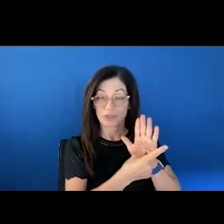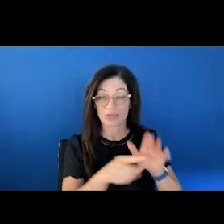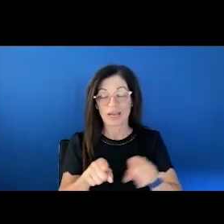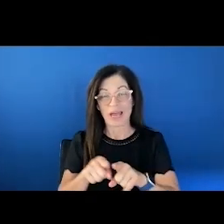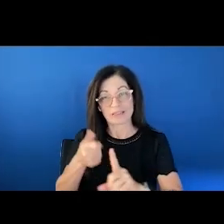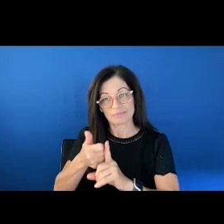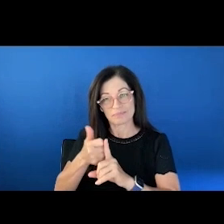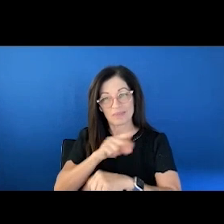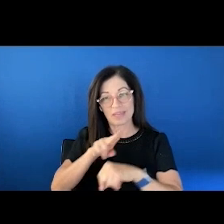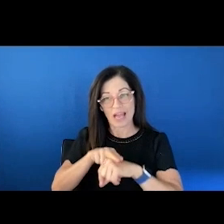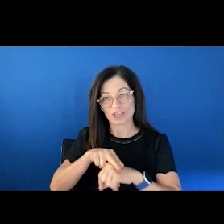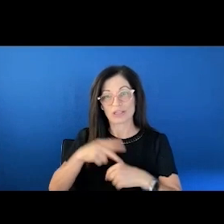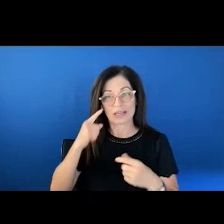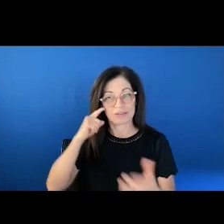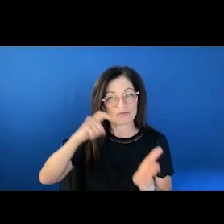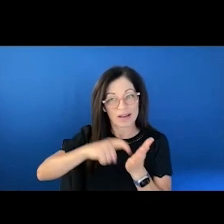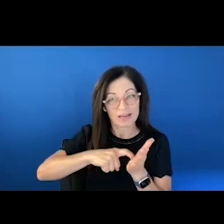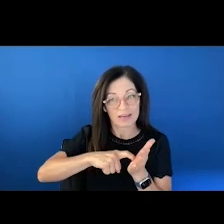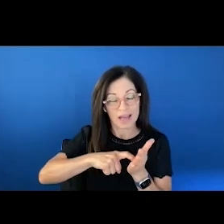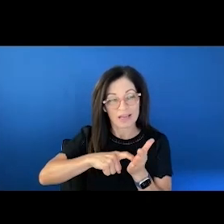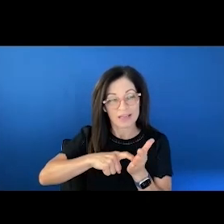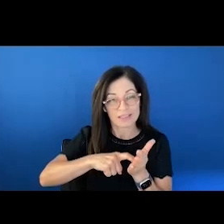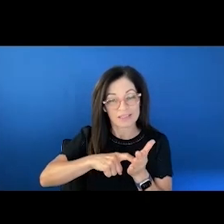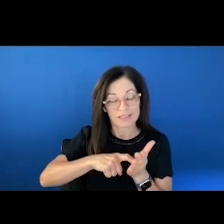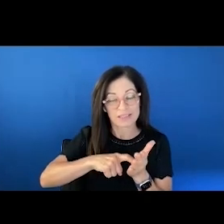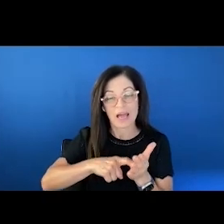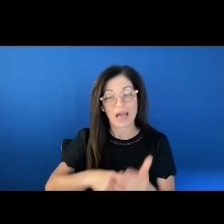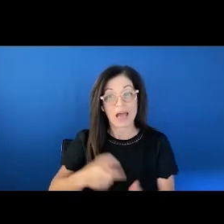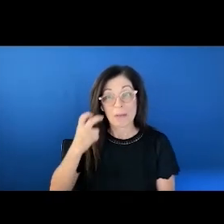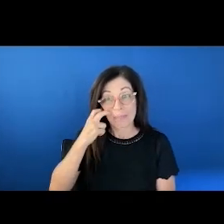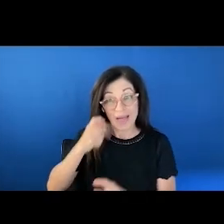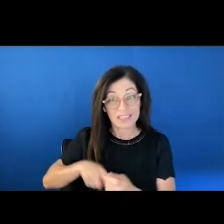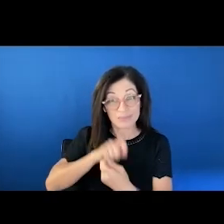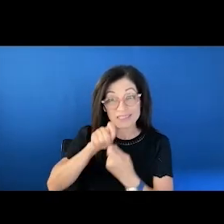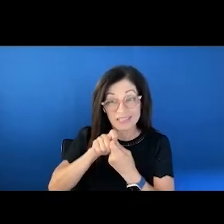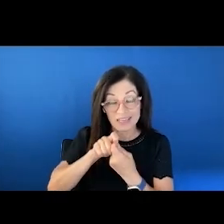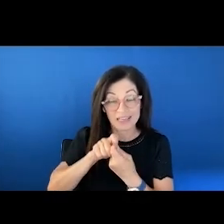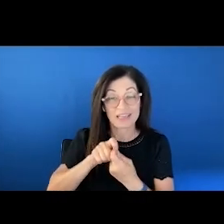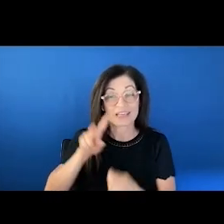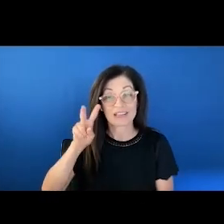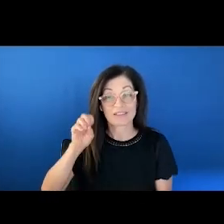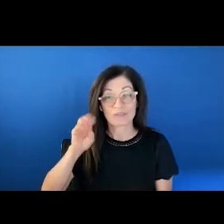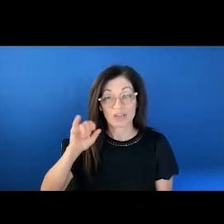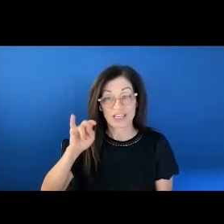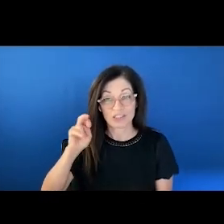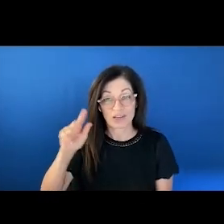nationally recognized, blindness-specific vocational rehabilitation agency with deep